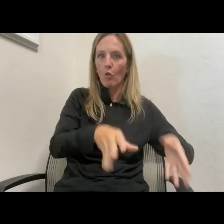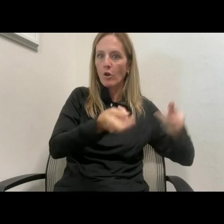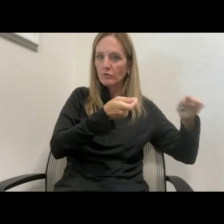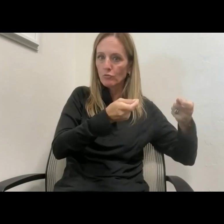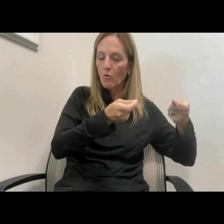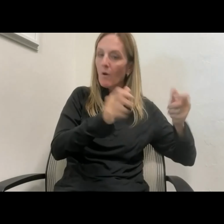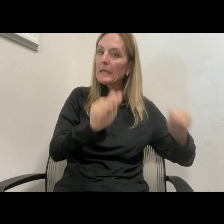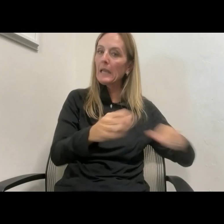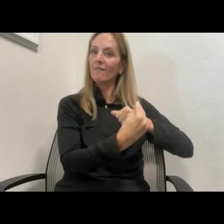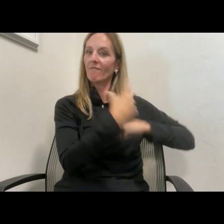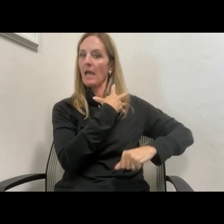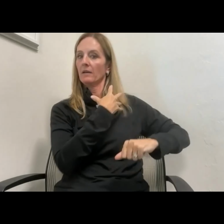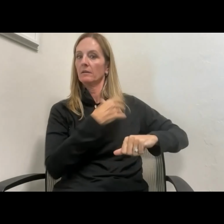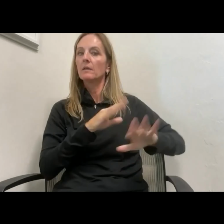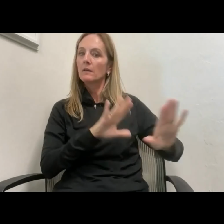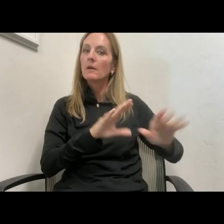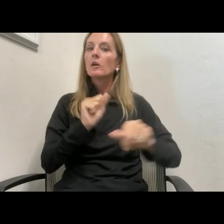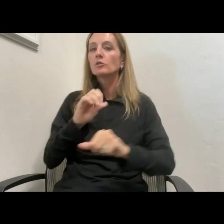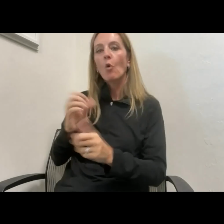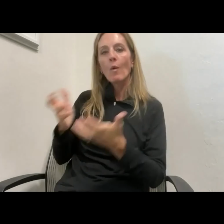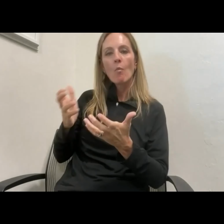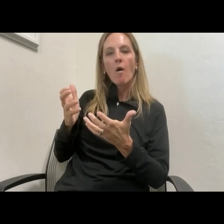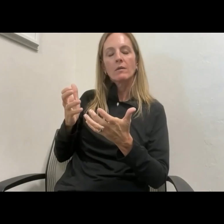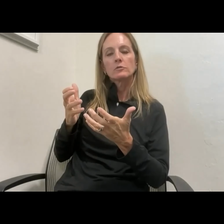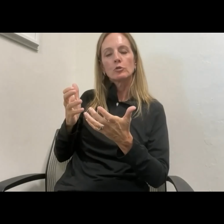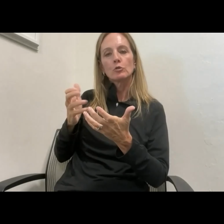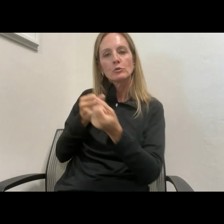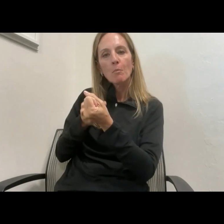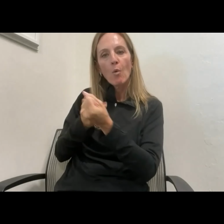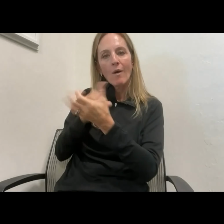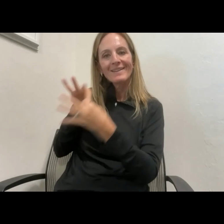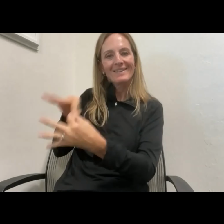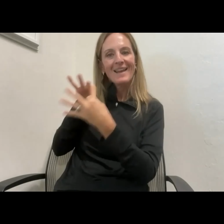So we really want to promote the connection and what are the things that connect us to the land